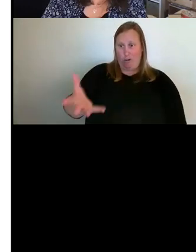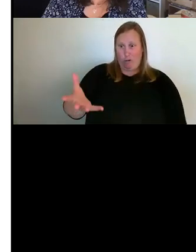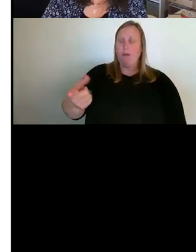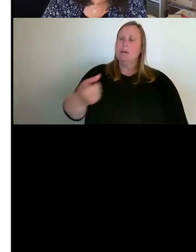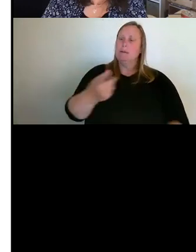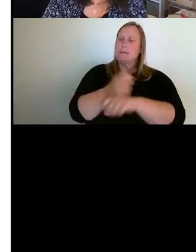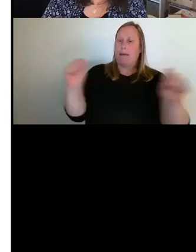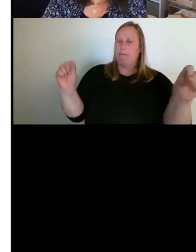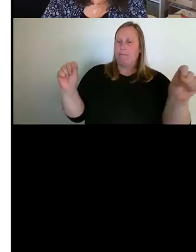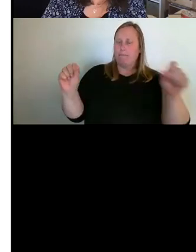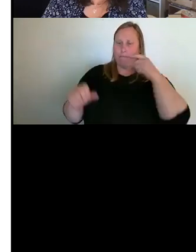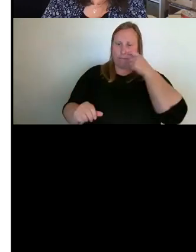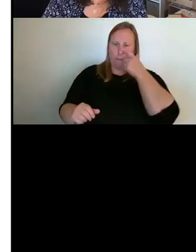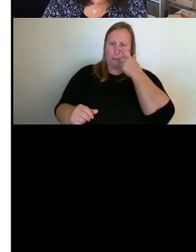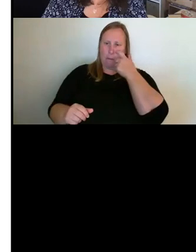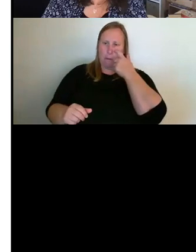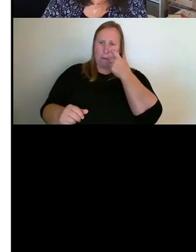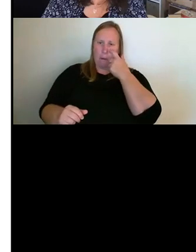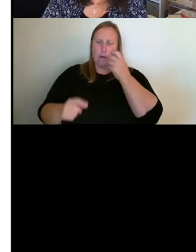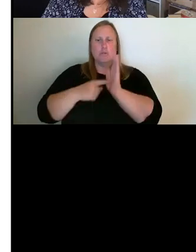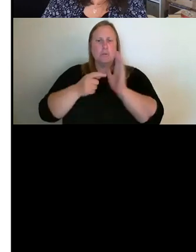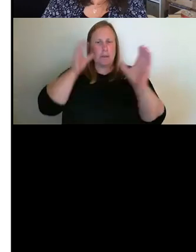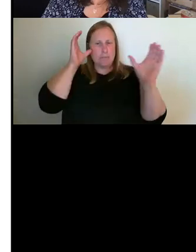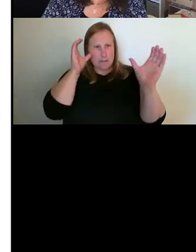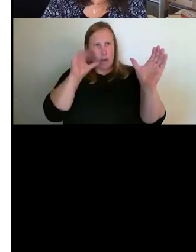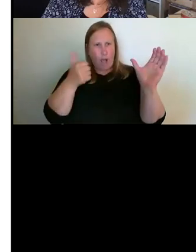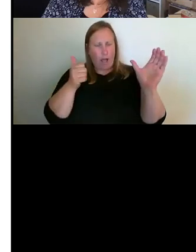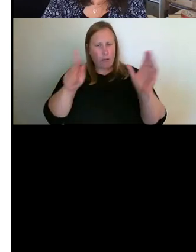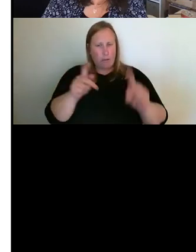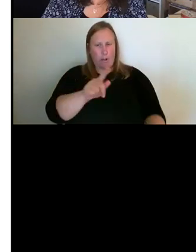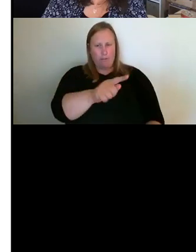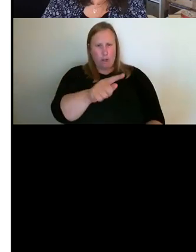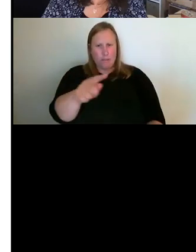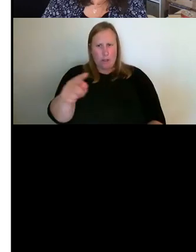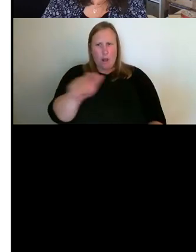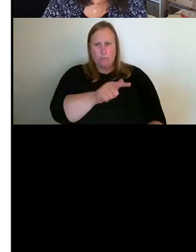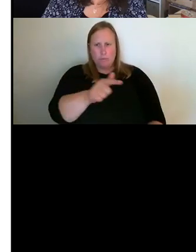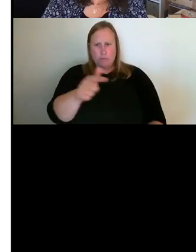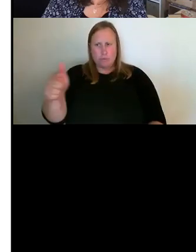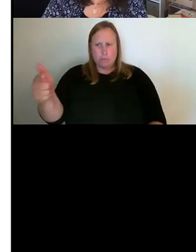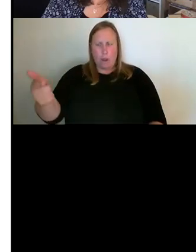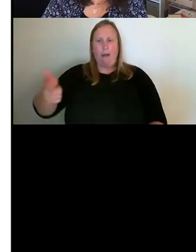So, sometimes hearing other people share first will assure them that what they have to share will